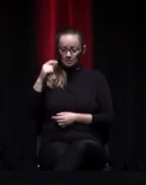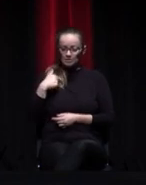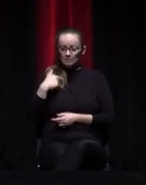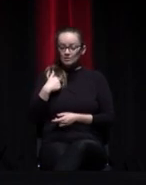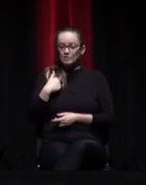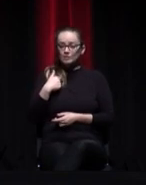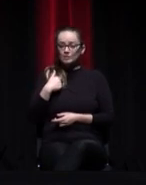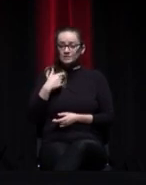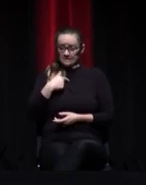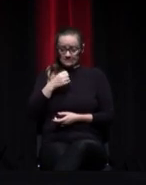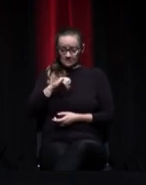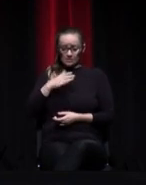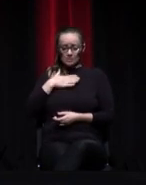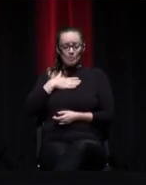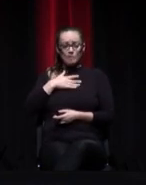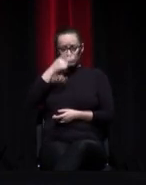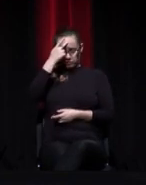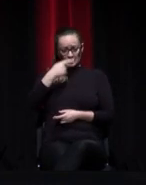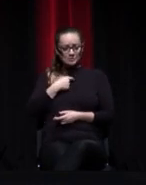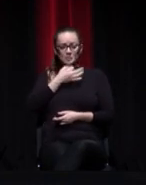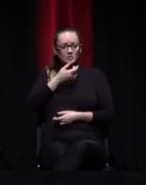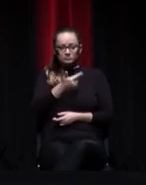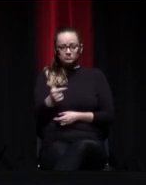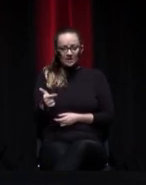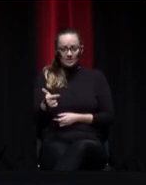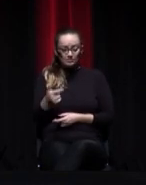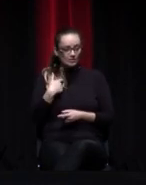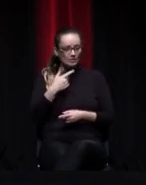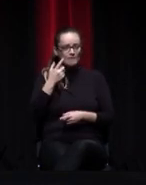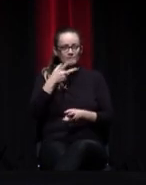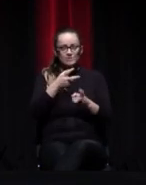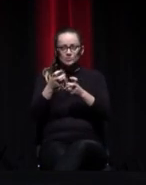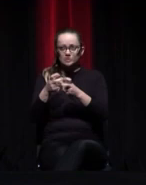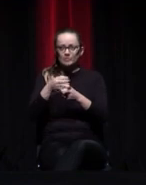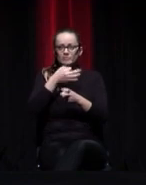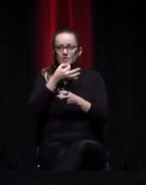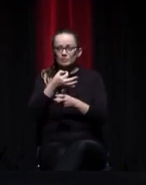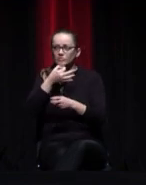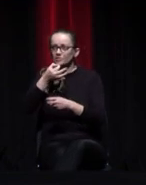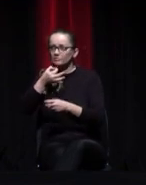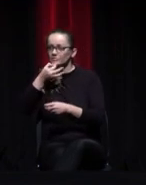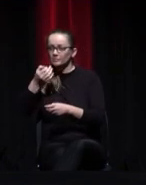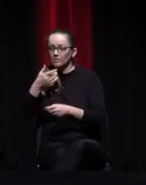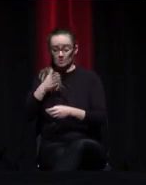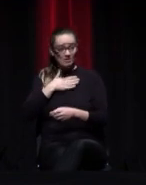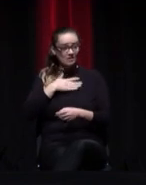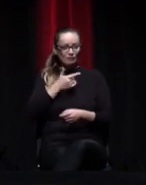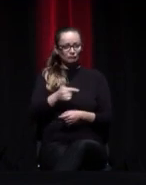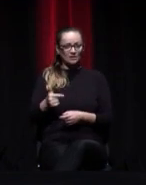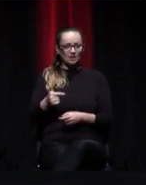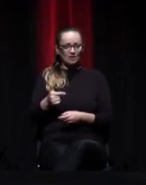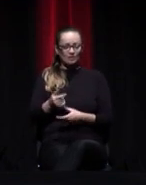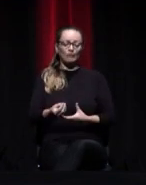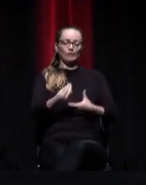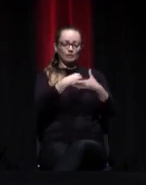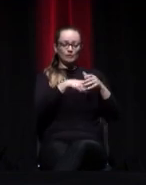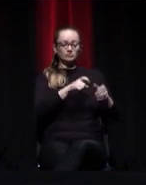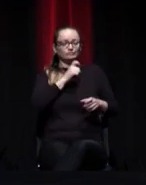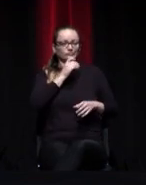I go back to the fridge. I know you the fridge, I know anonymity, I know invisibility, I know the experience